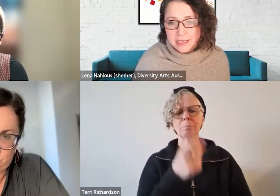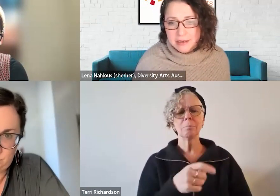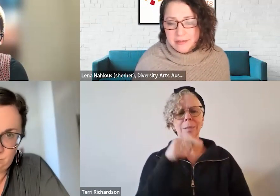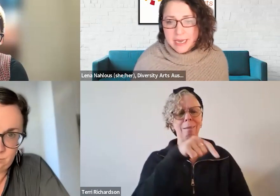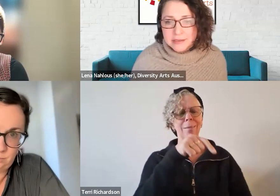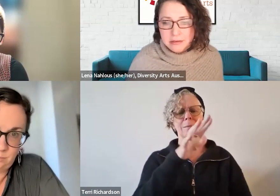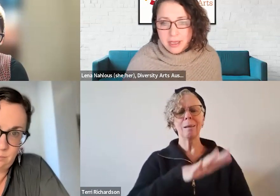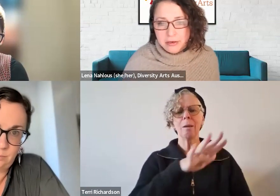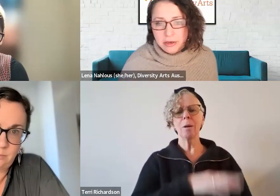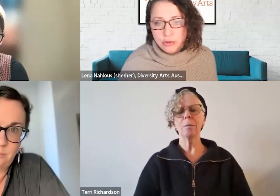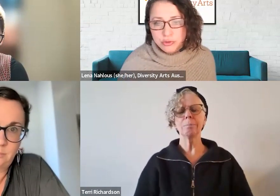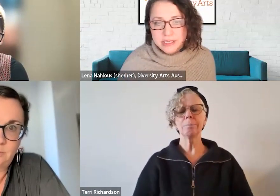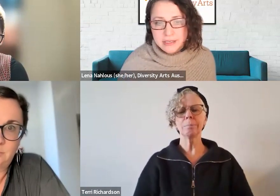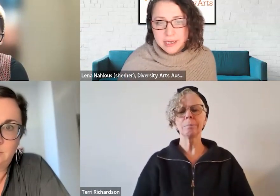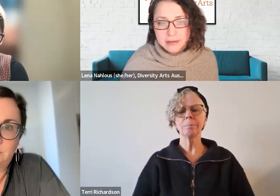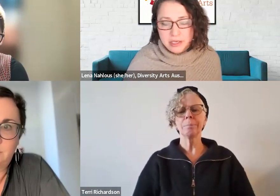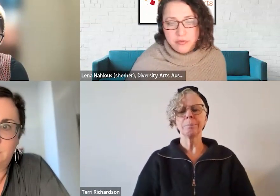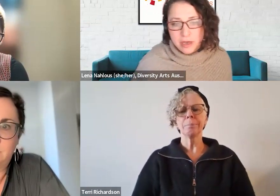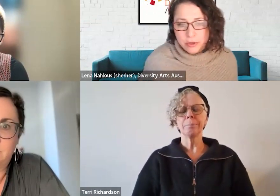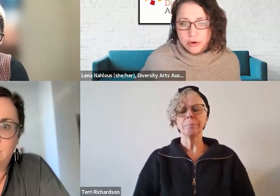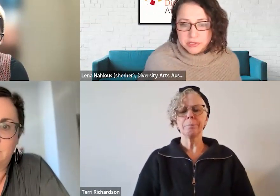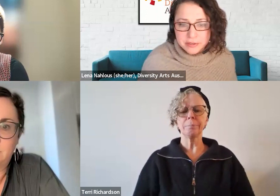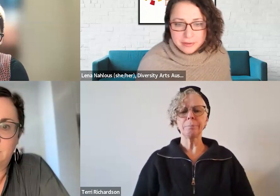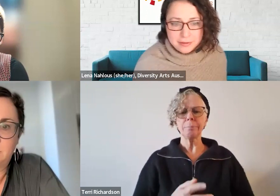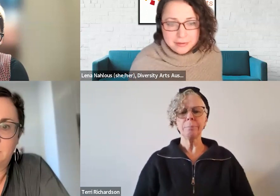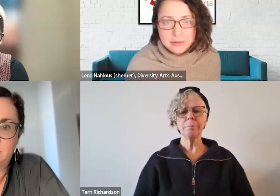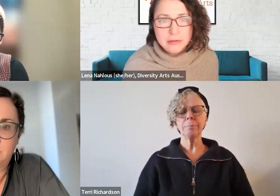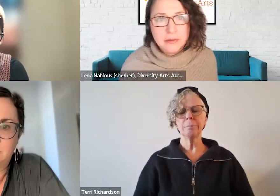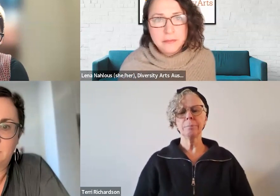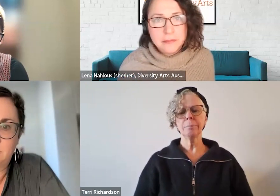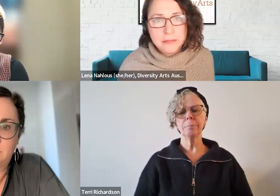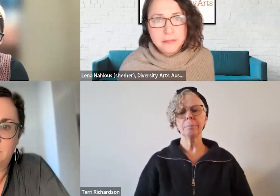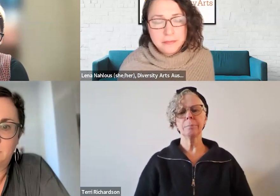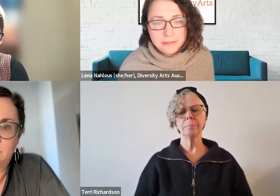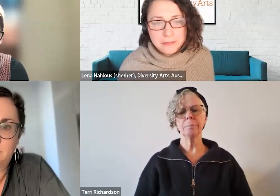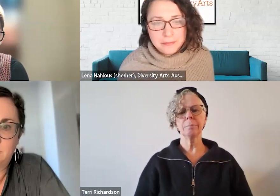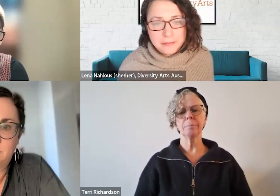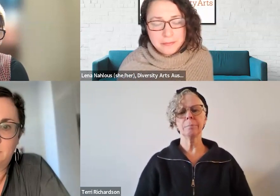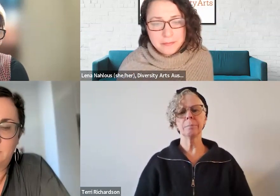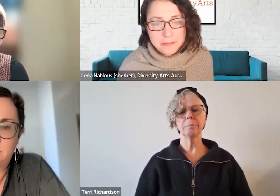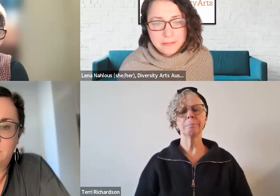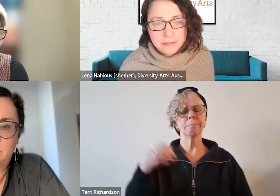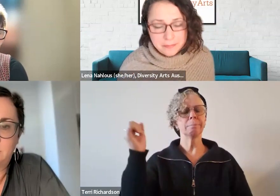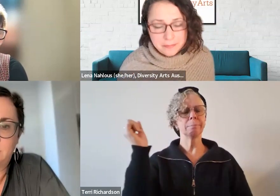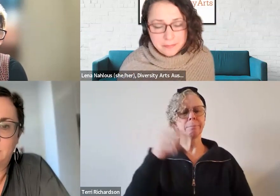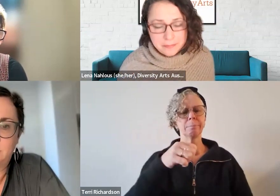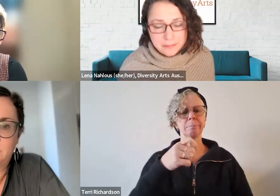in the arts and cultural sector that you've come across. Oh, absolutely. I mentioned two-way governance,